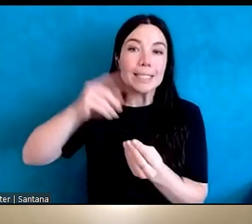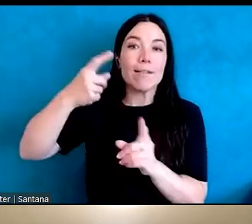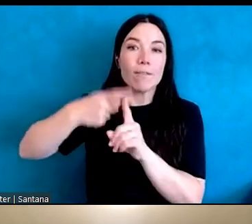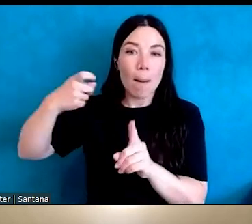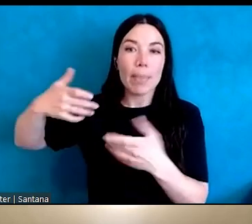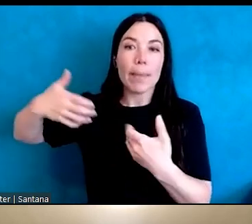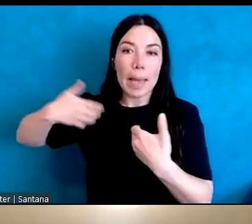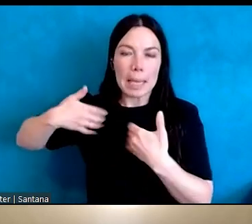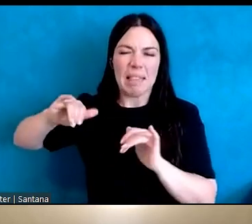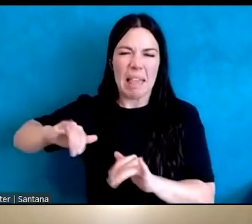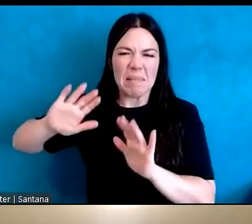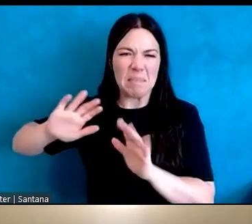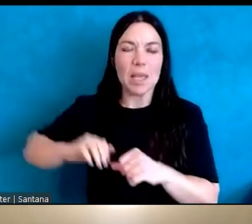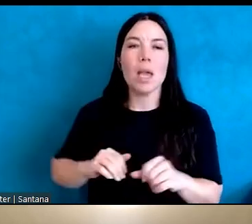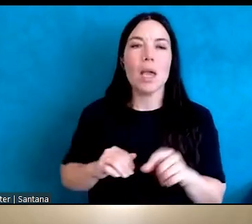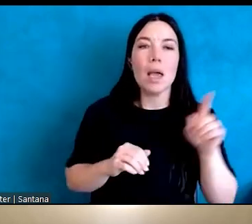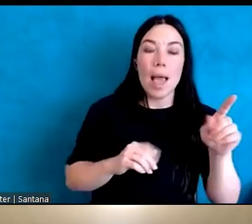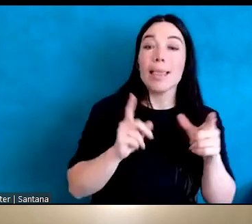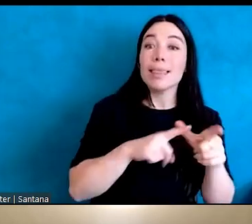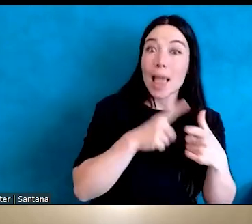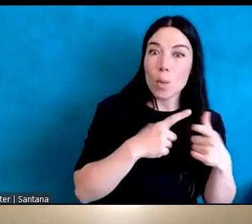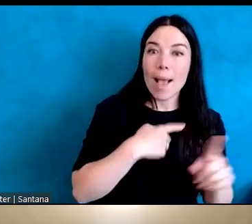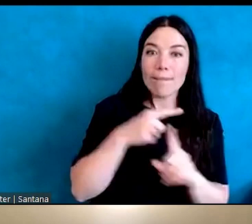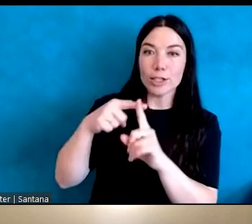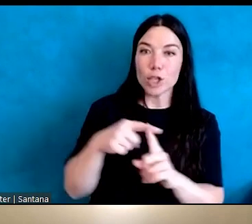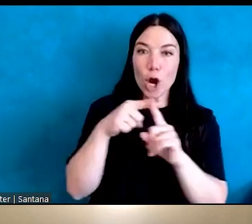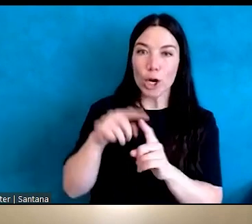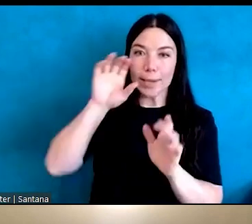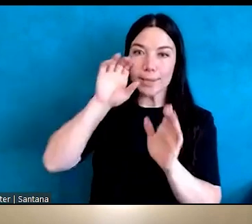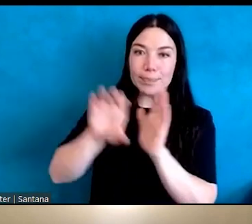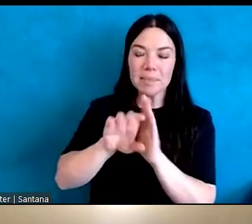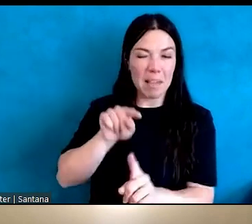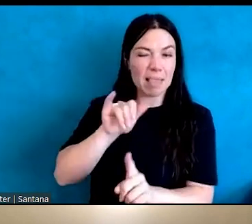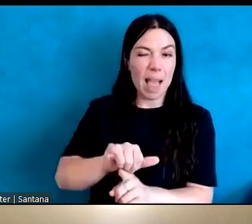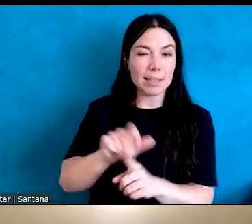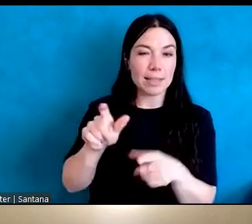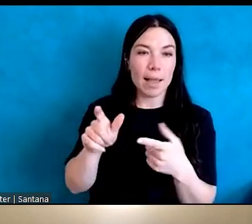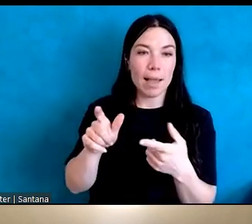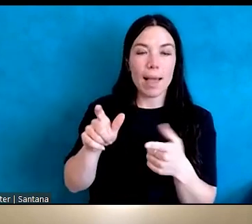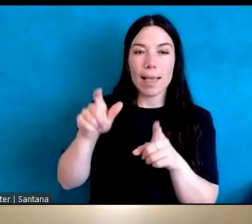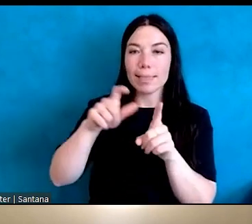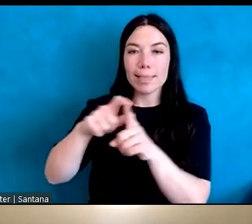In one condition, there was what we call 'lexical overlap' in the target so it's the same event as the kissing event going on here.